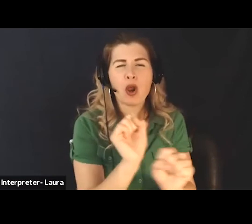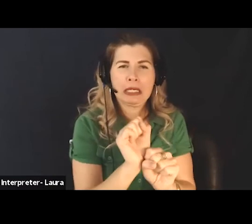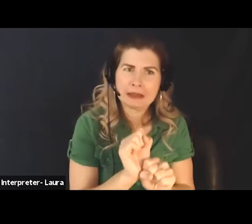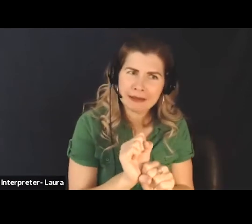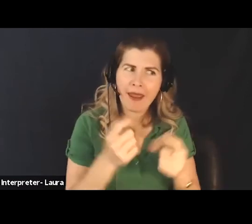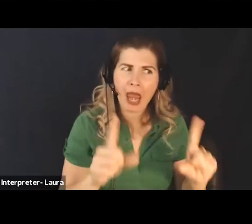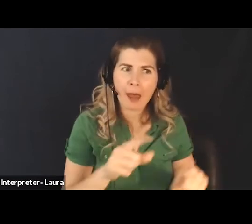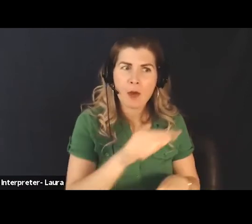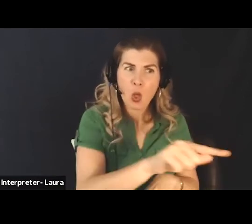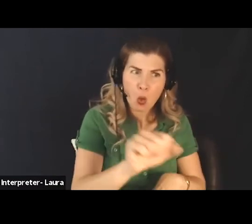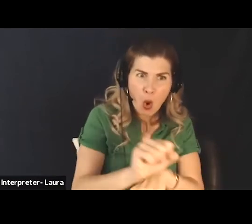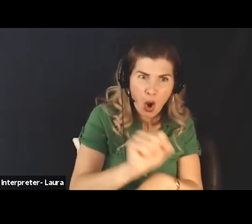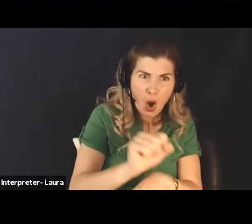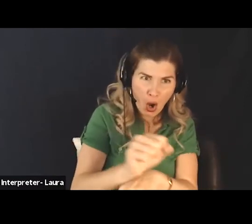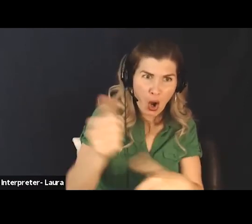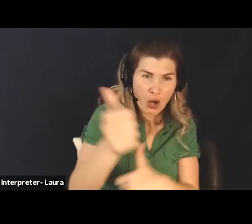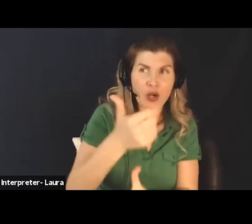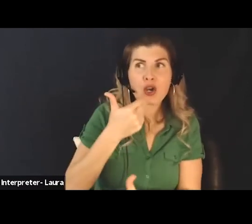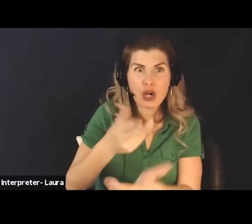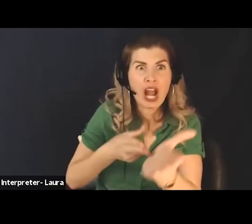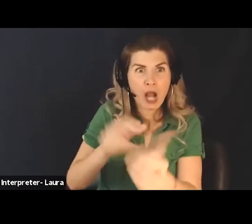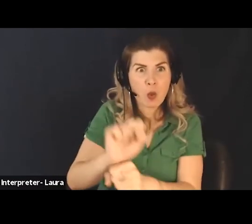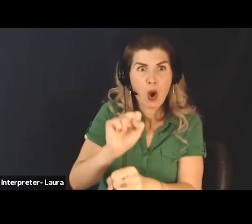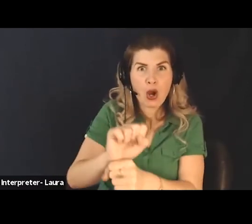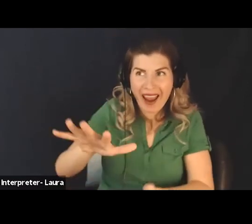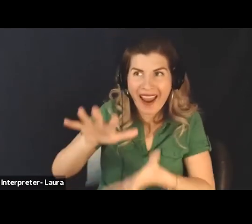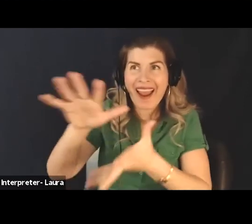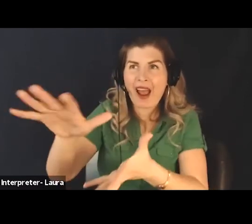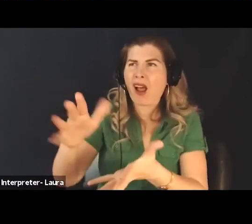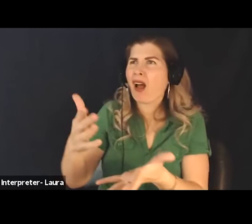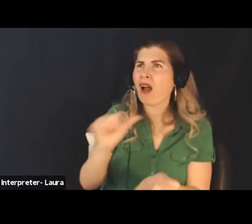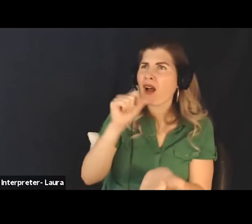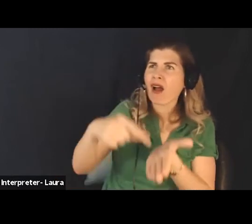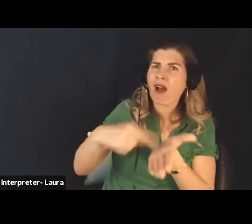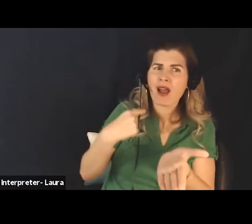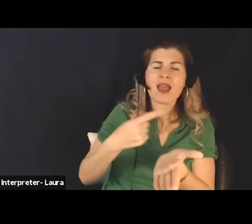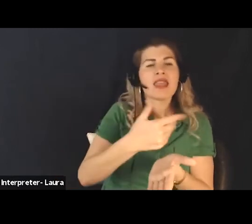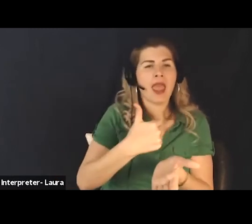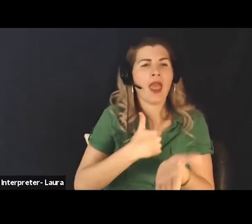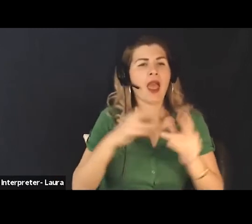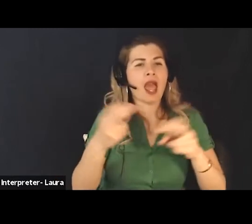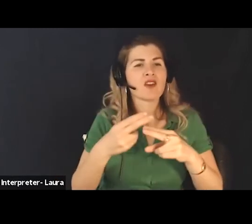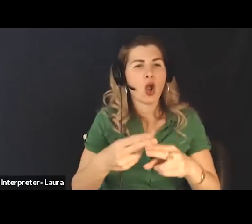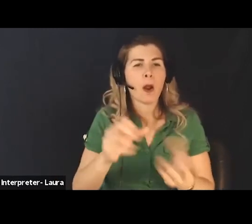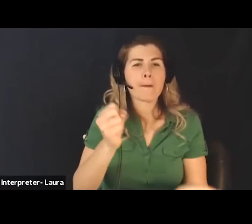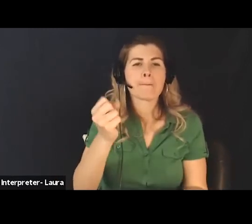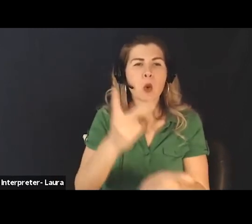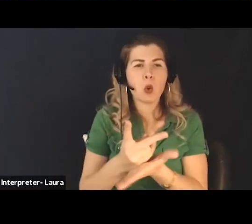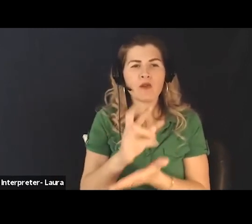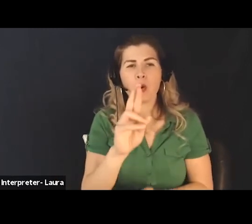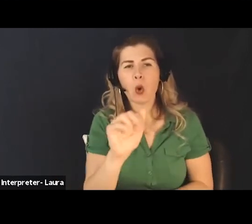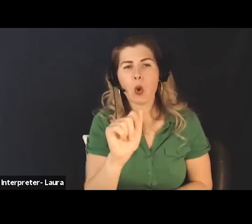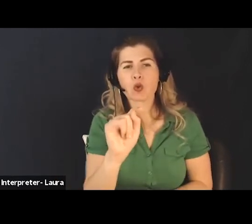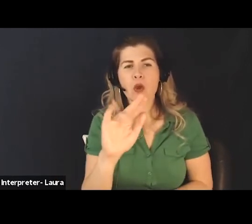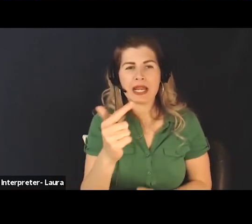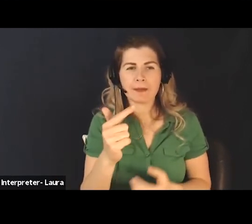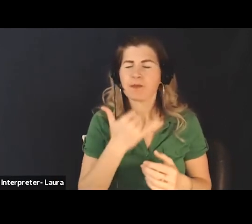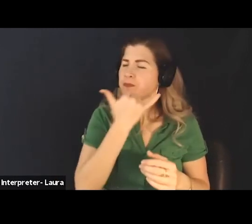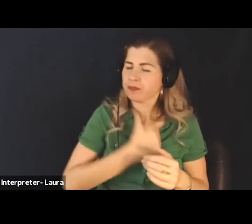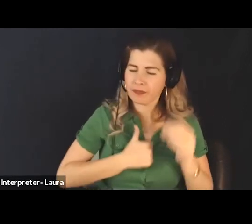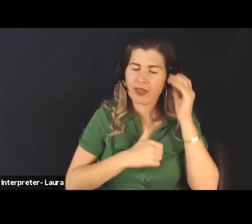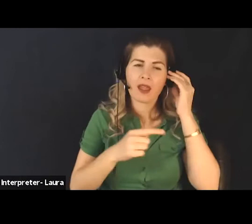for it. And what happens to workers when that happens is that the worker has what's called their approval rating the percentage of tasks they do their approval rating.